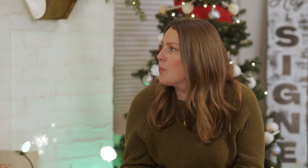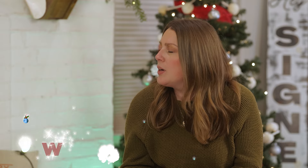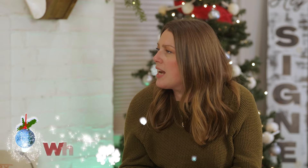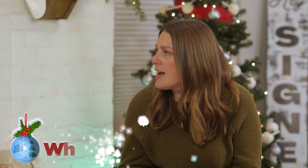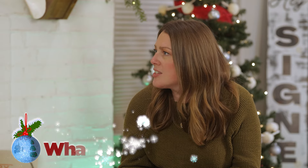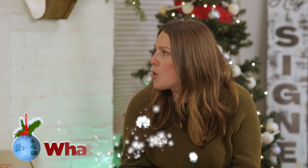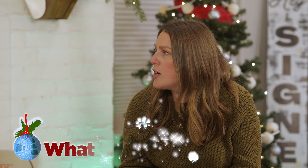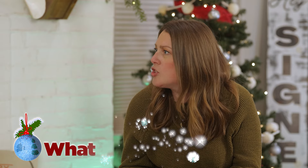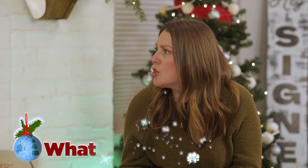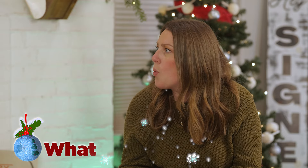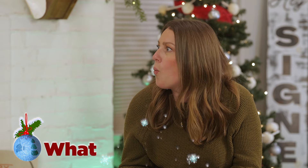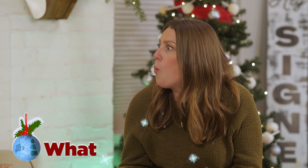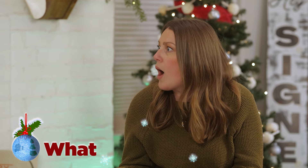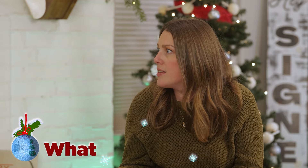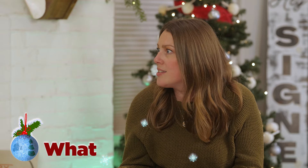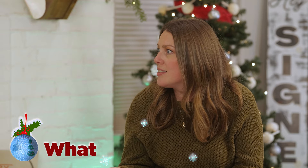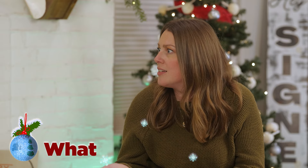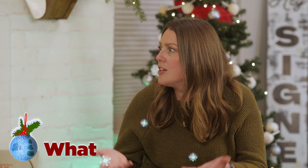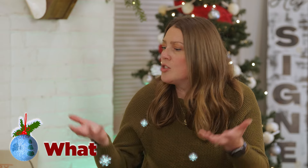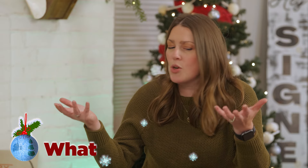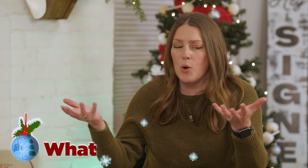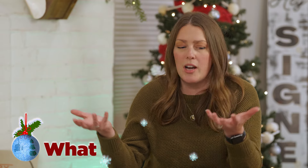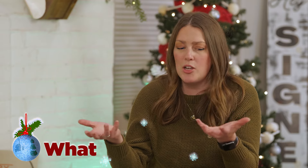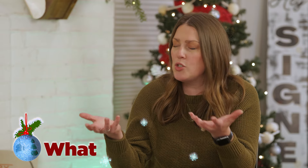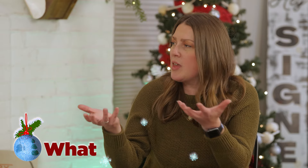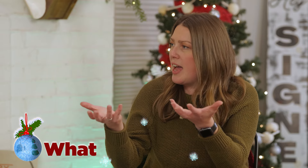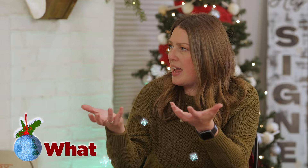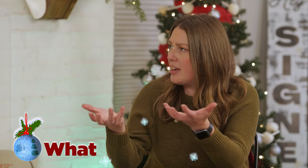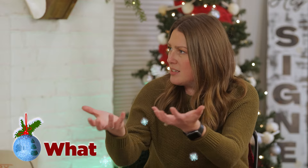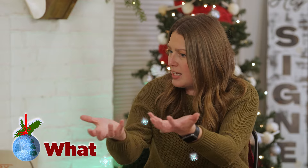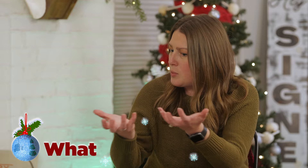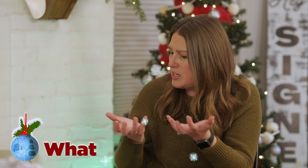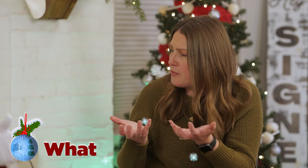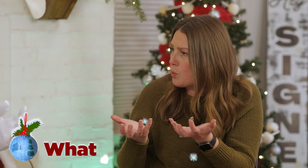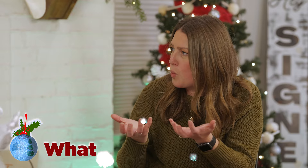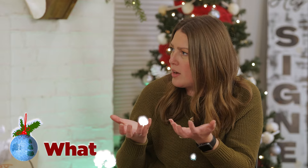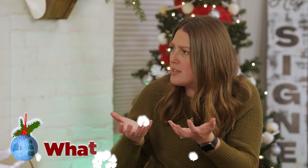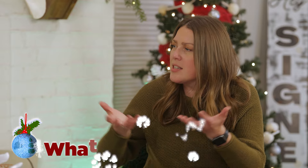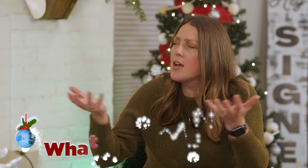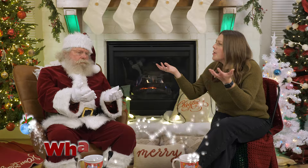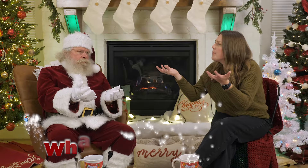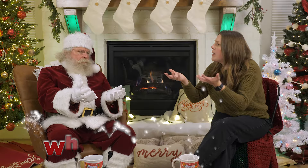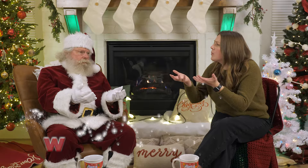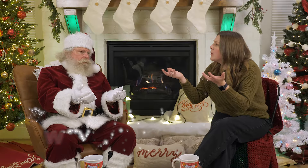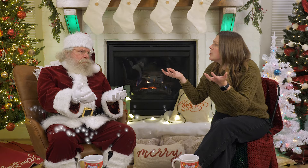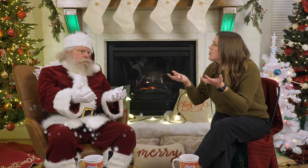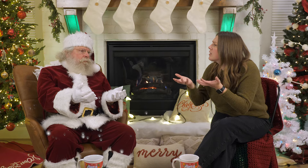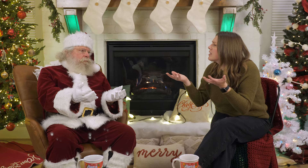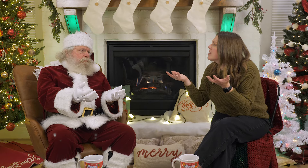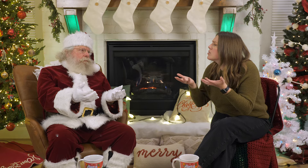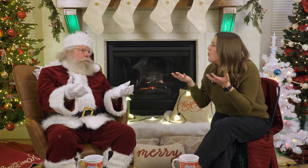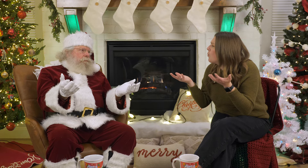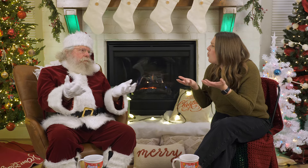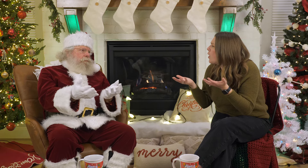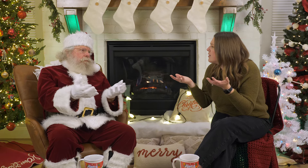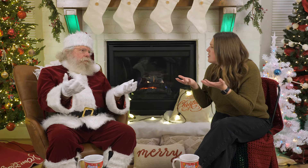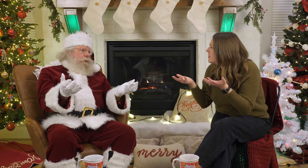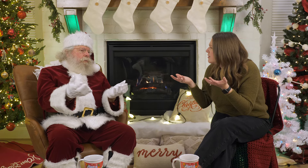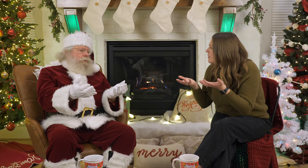we need to ask the question what? So we're going to do that hands like we did for once. But we do it like this. What?